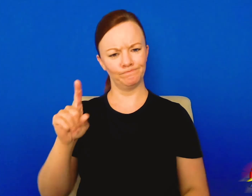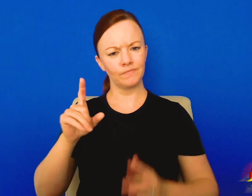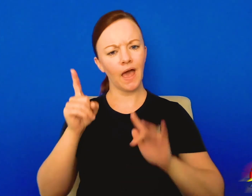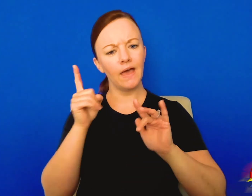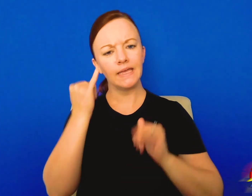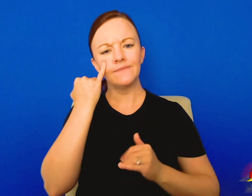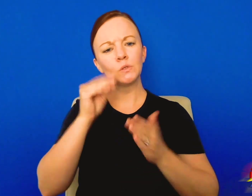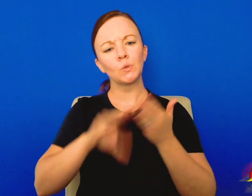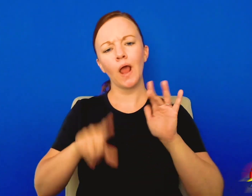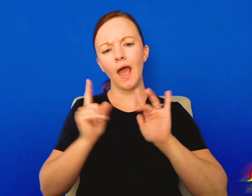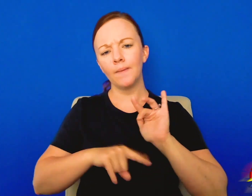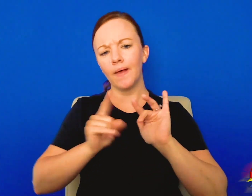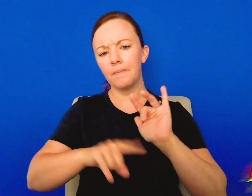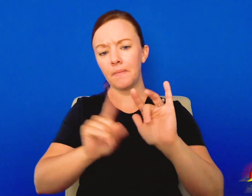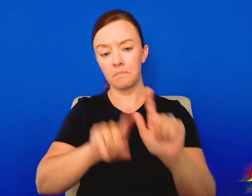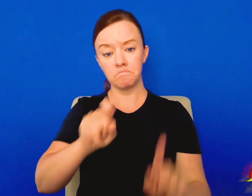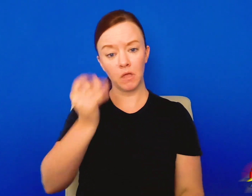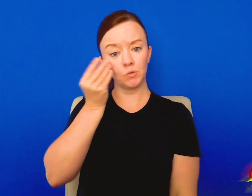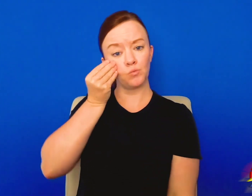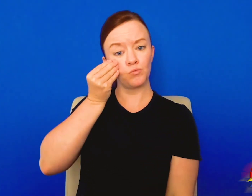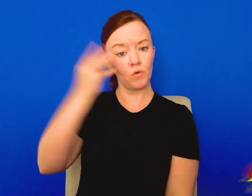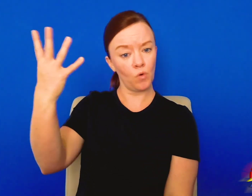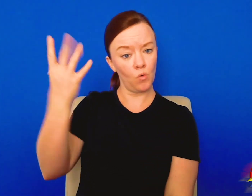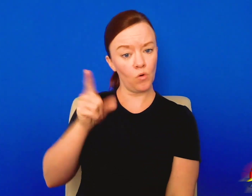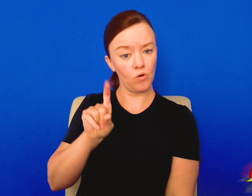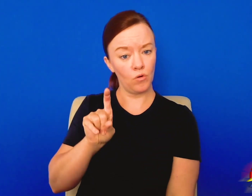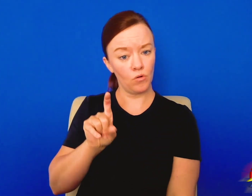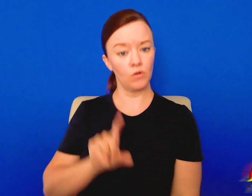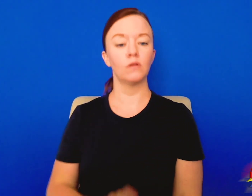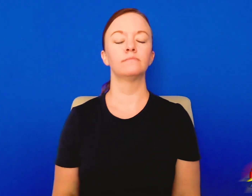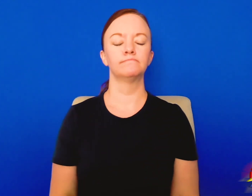QUESTION: DO ABSENCES NEED TO BE REPORTED?